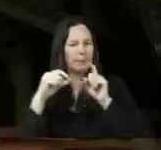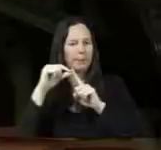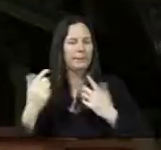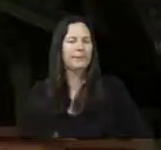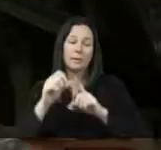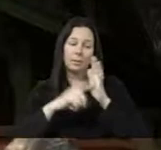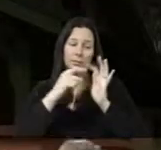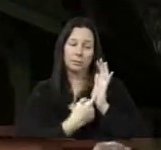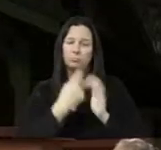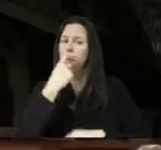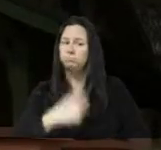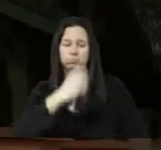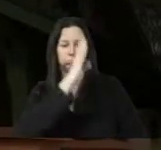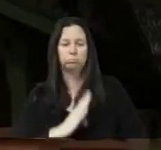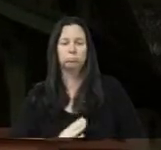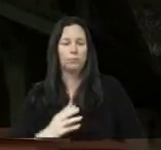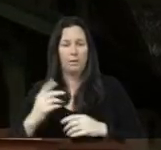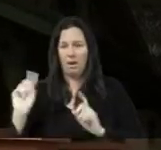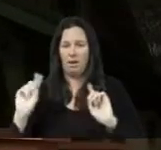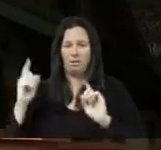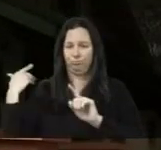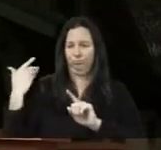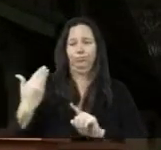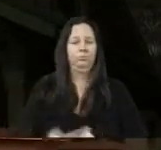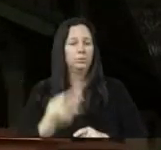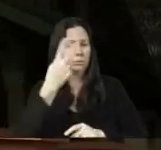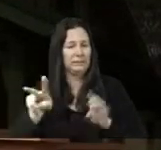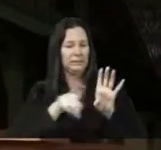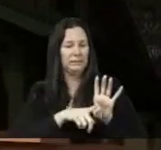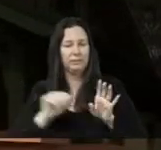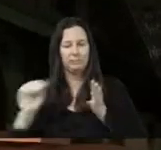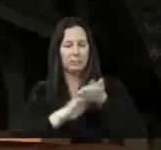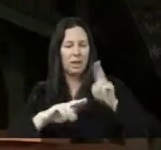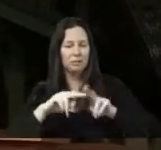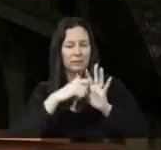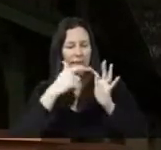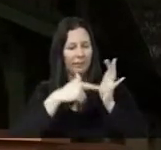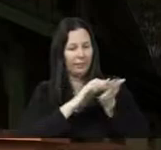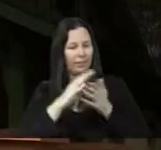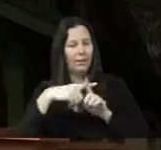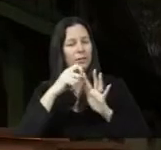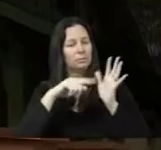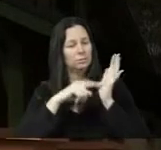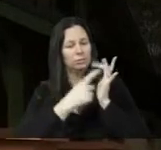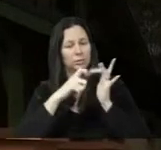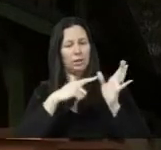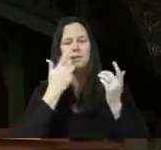Peter's had severe schizophrenia for the past 20 years. His parents, Keith and Patricia, visit every day.